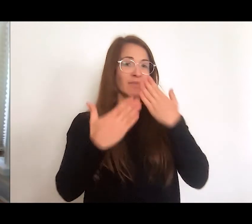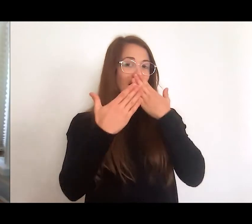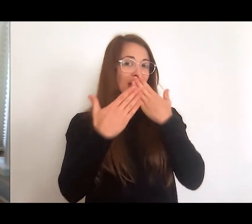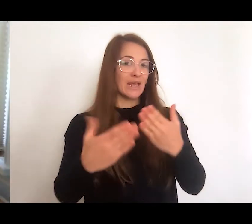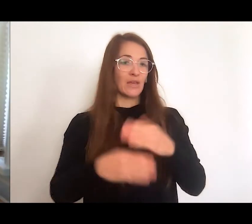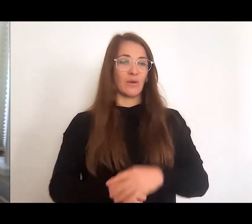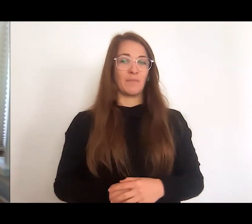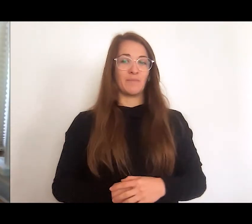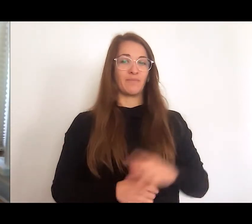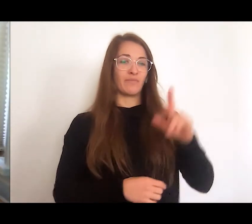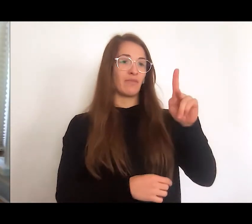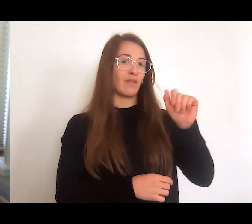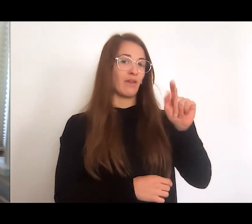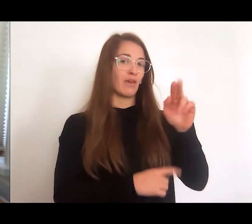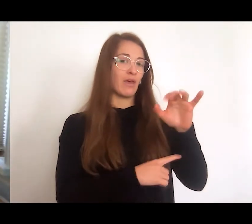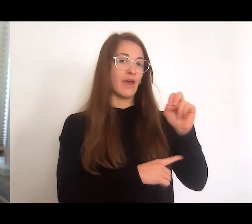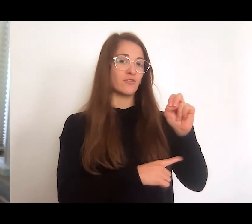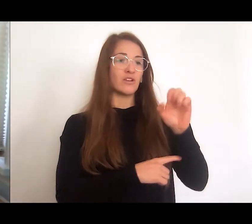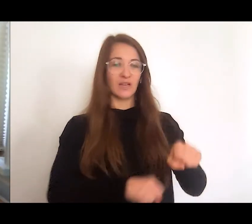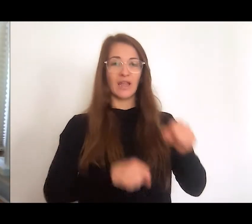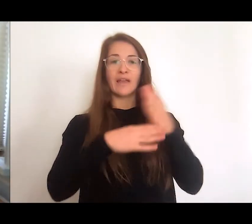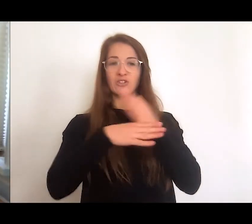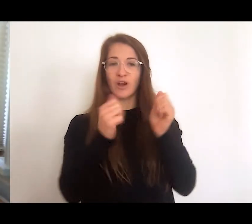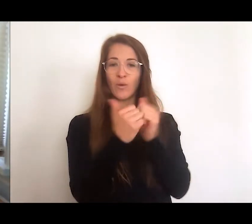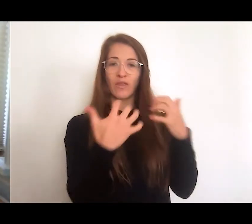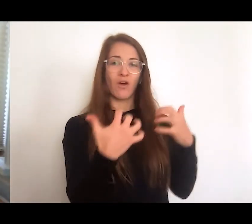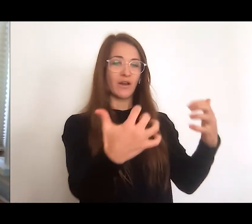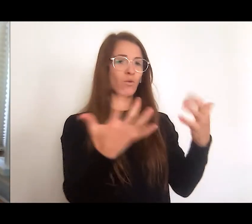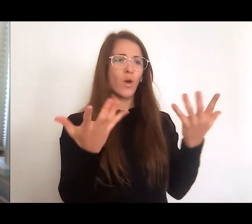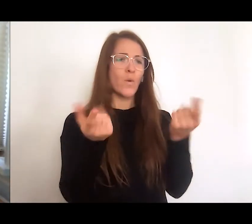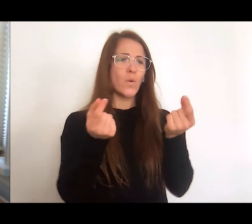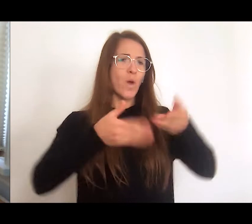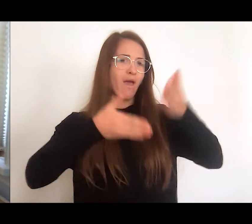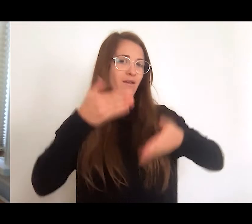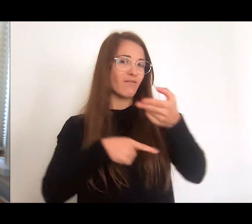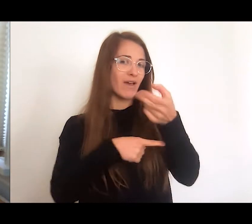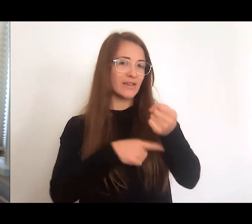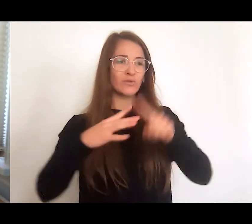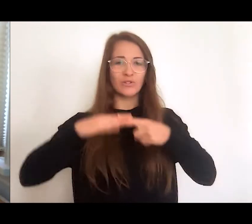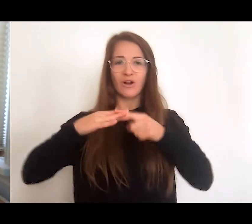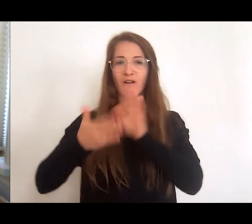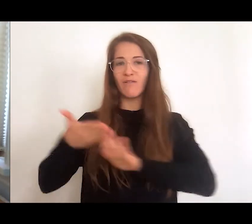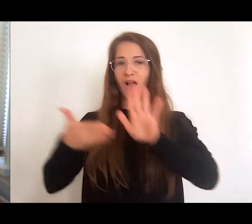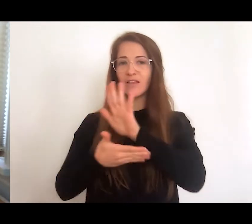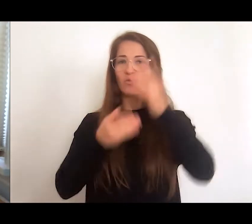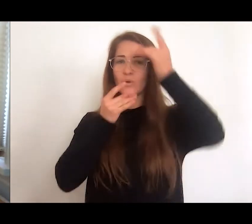THANK YOU. AND KATRIN, CAN YOU SHARE WITH THE AUDIENCE WHAT YOU WERE DOING